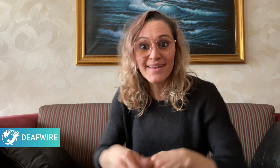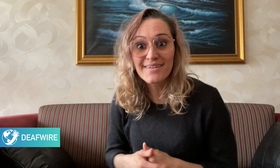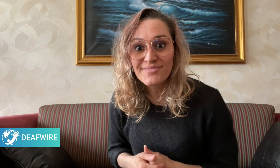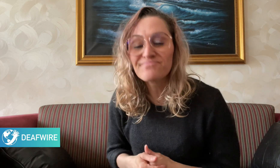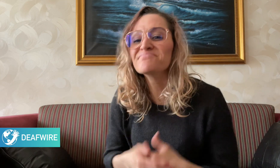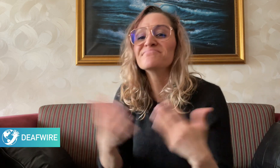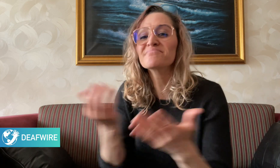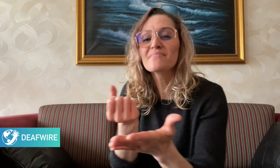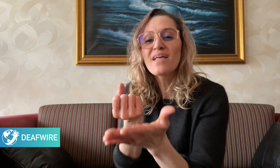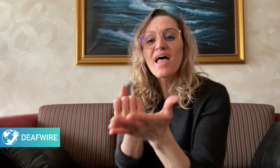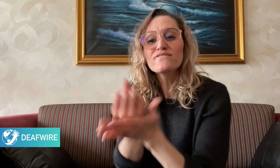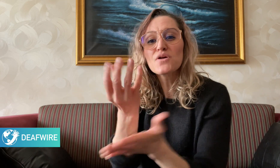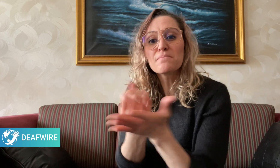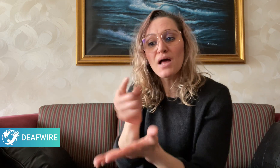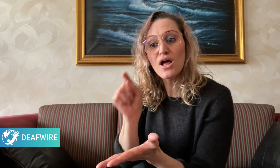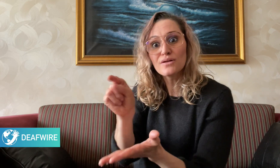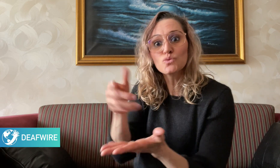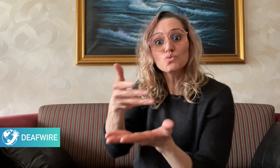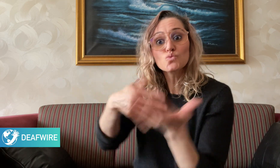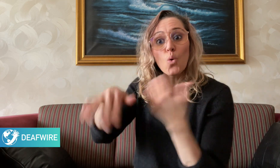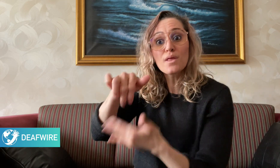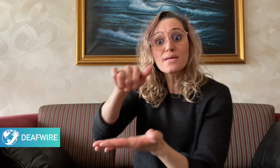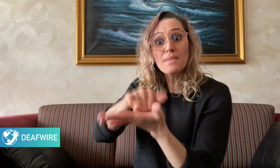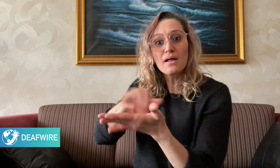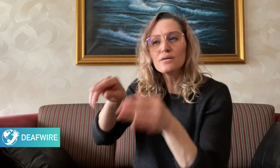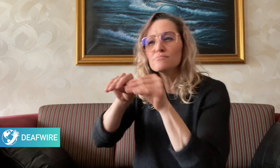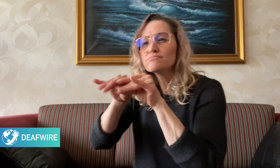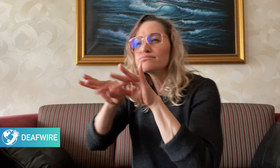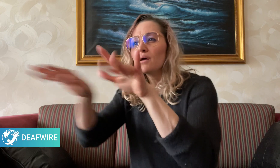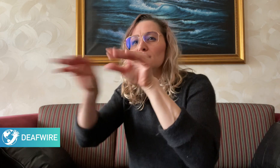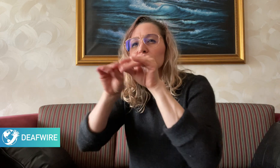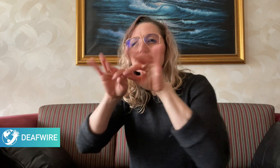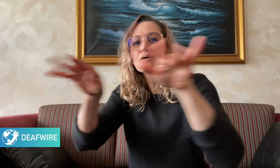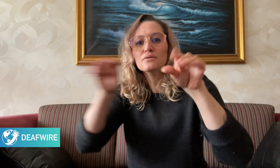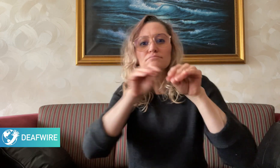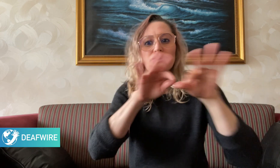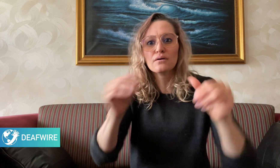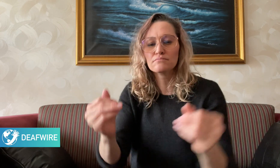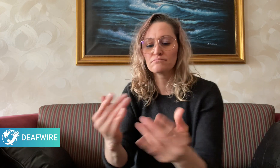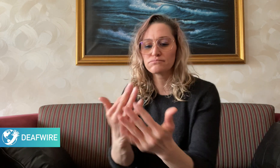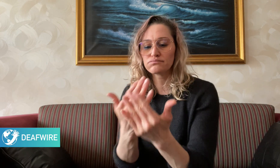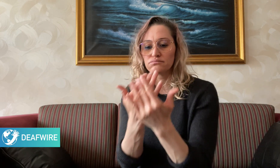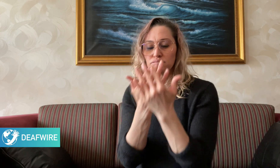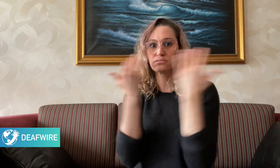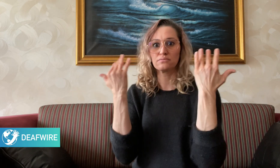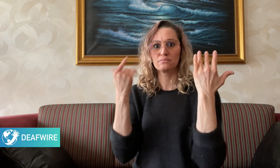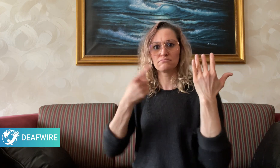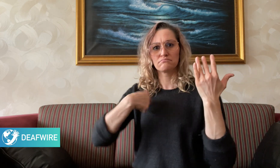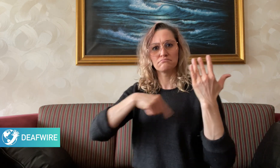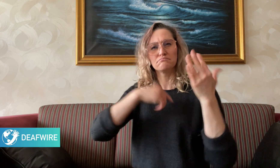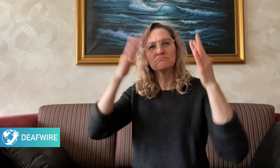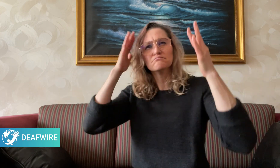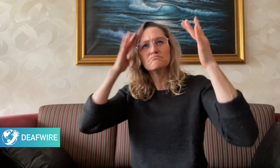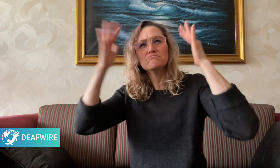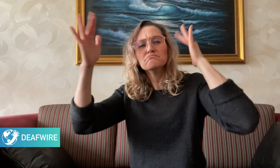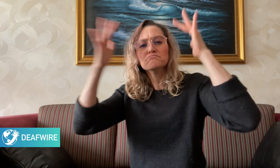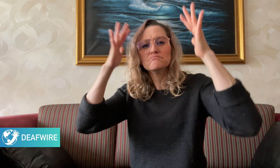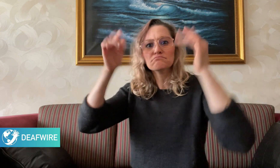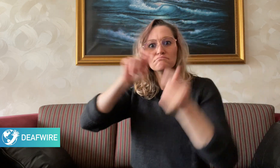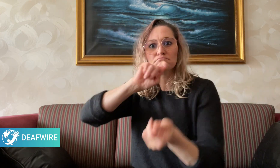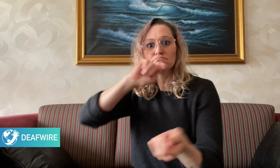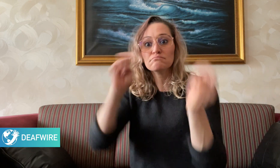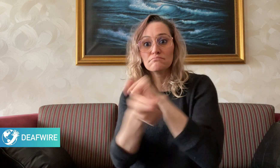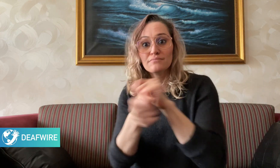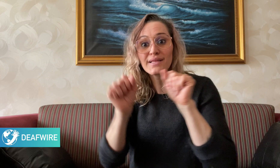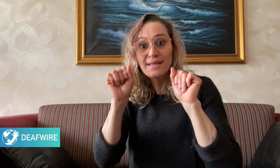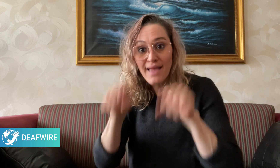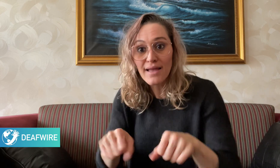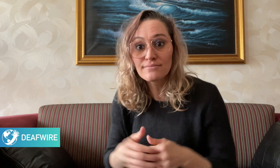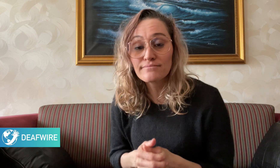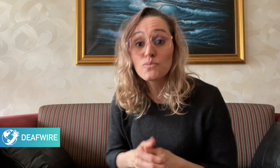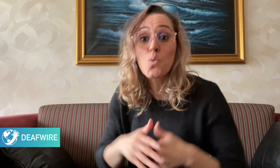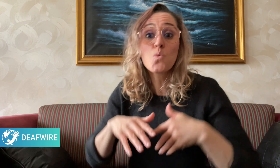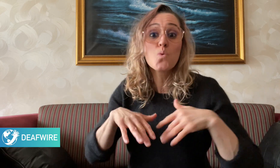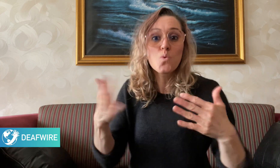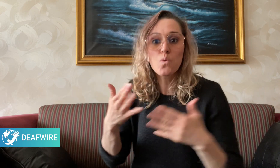changes our perspectives, allows us to create new friendships, and